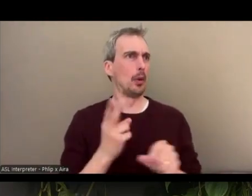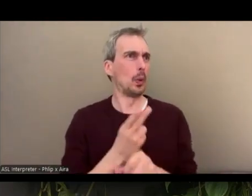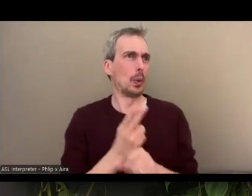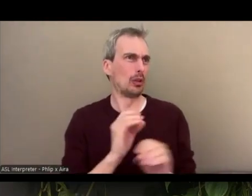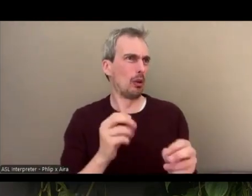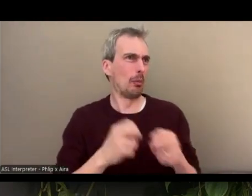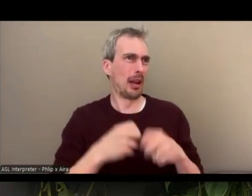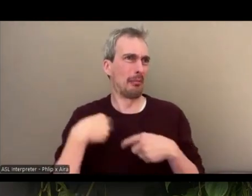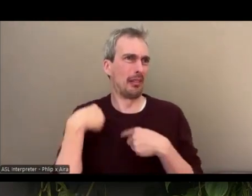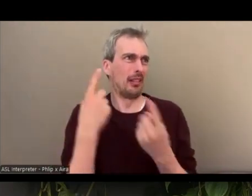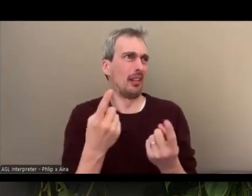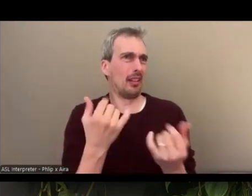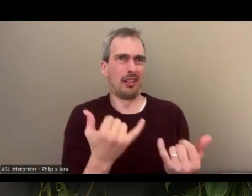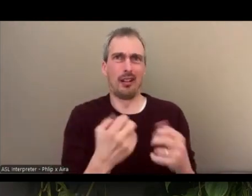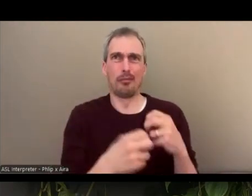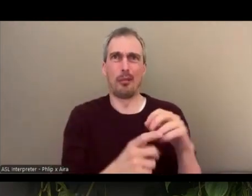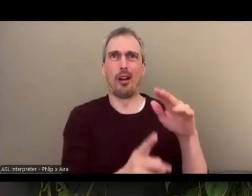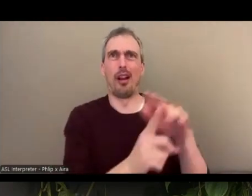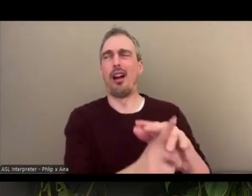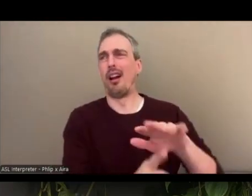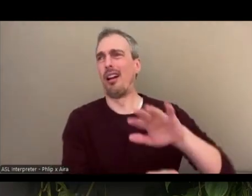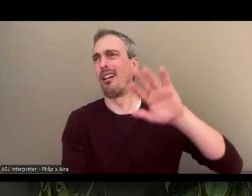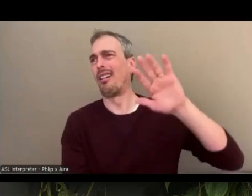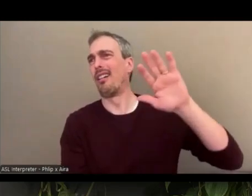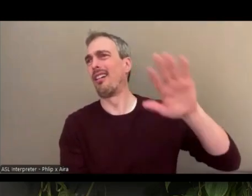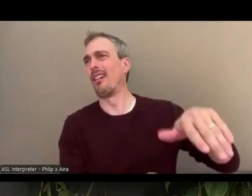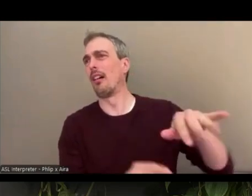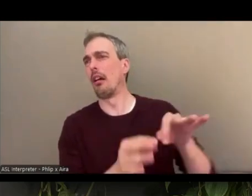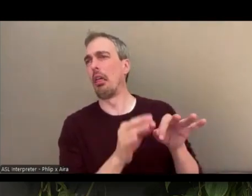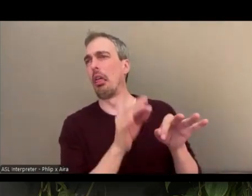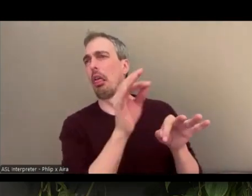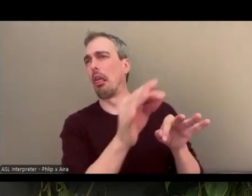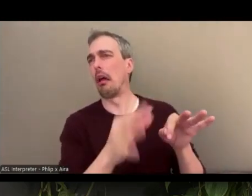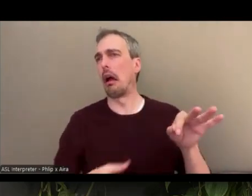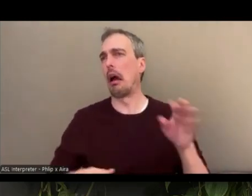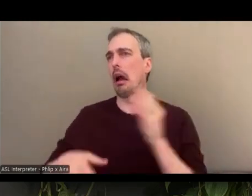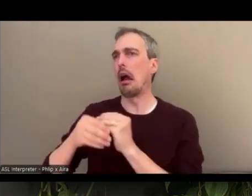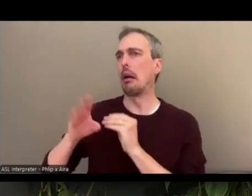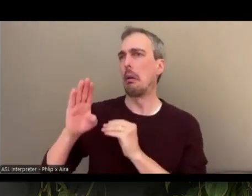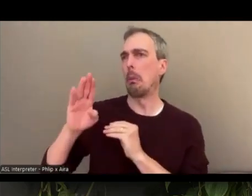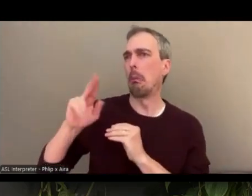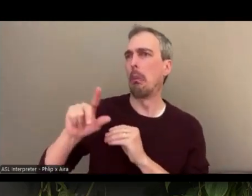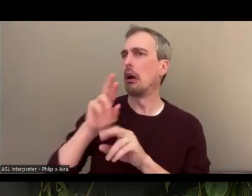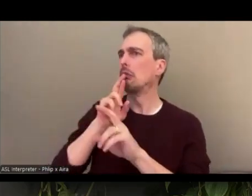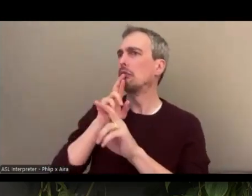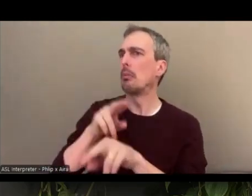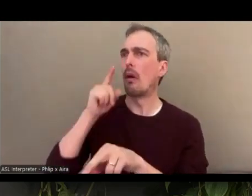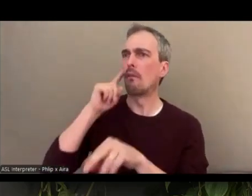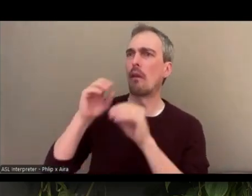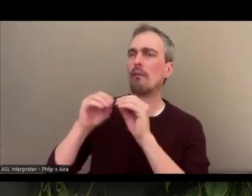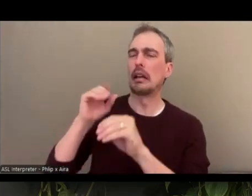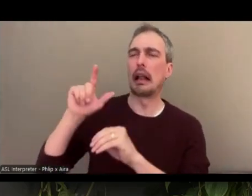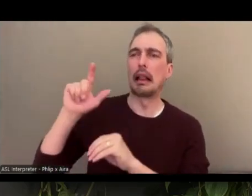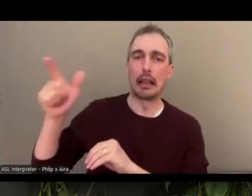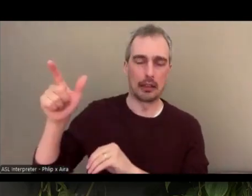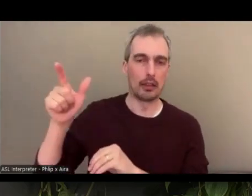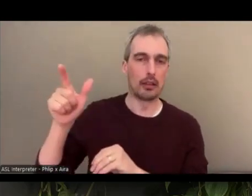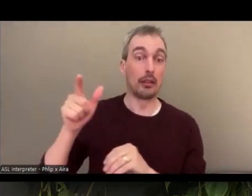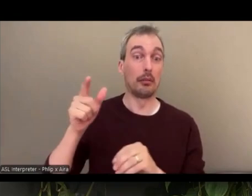And this dynamic actually applies to any type of bug. But it helps explain why tests in CI/CD are so popular and so valuable.